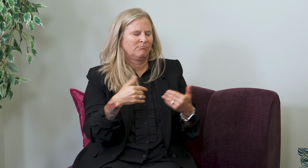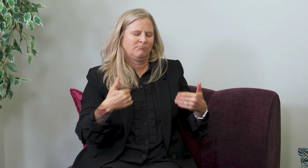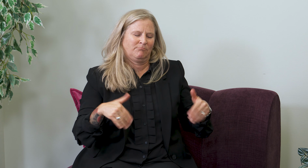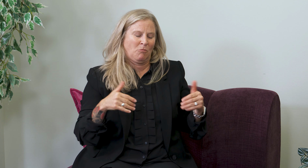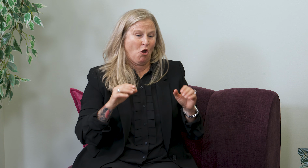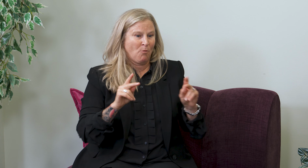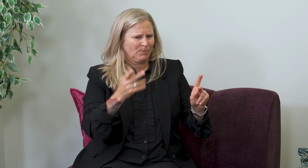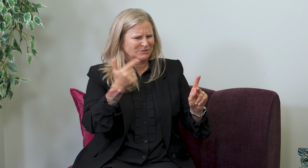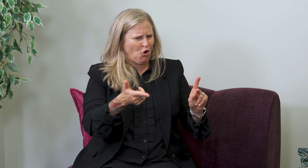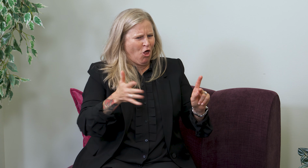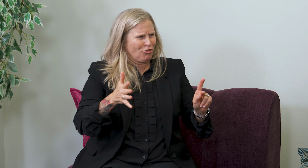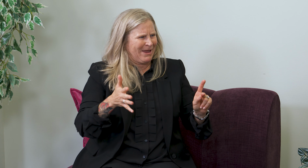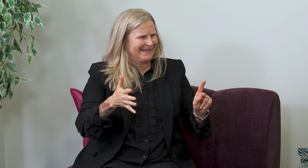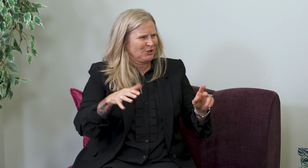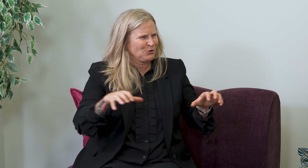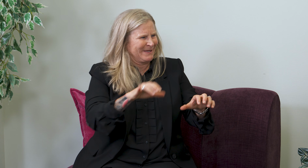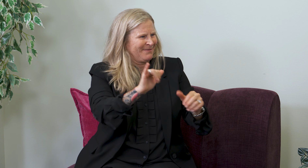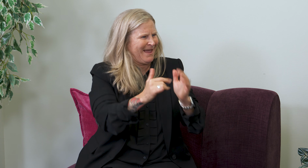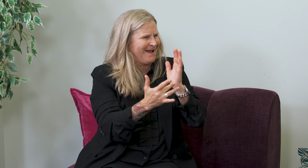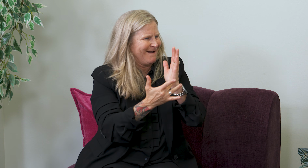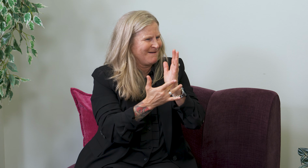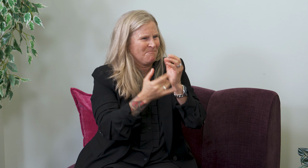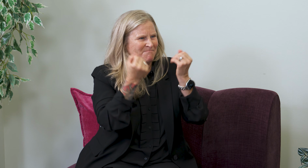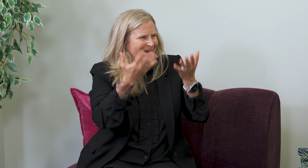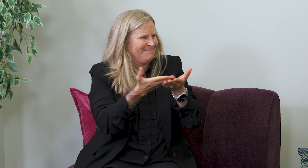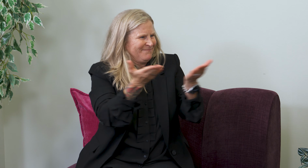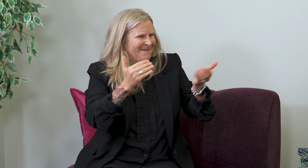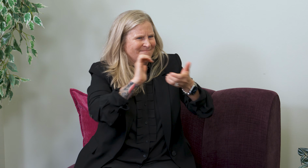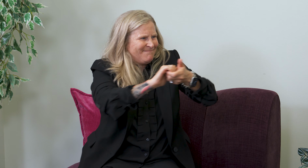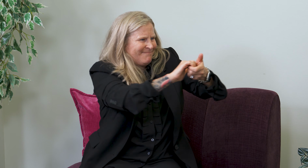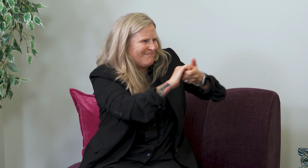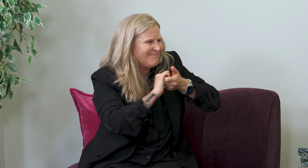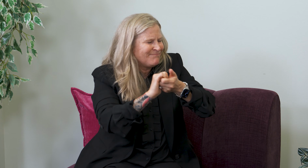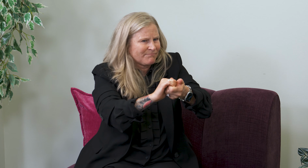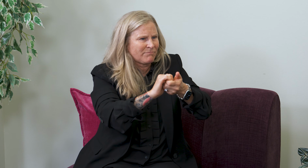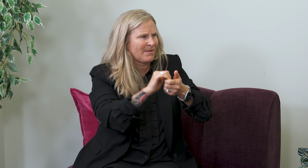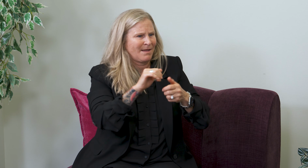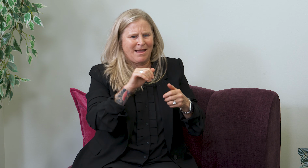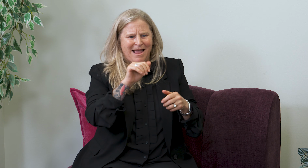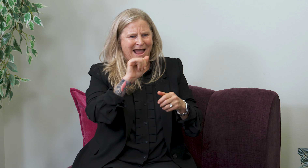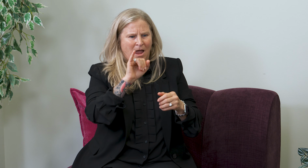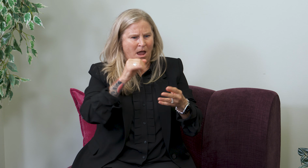And NTID has opportunities because they've been working on those technologies.